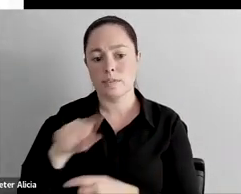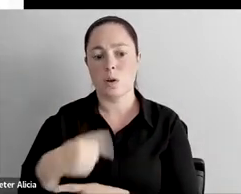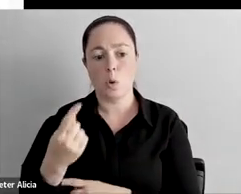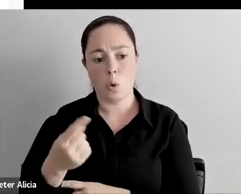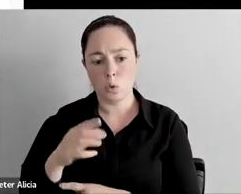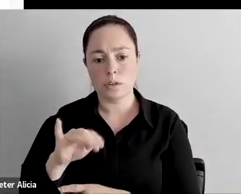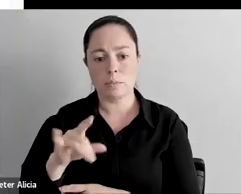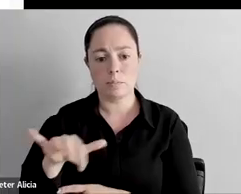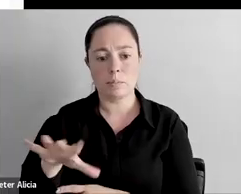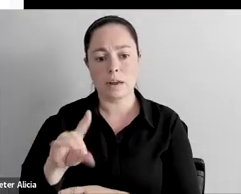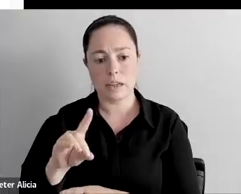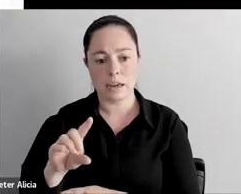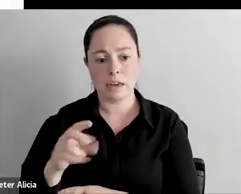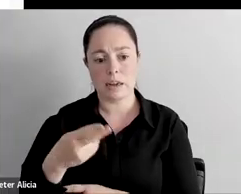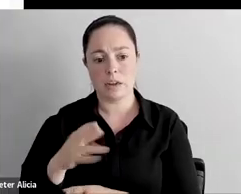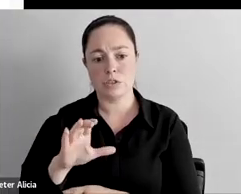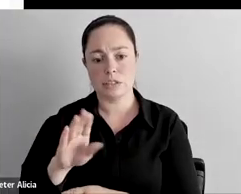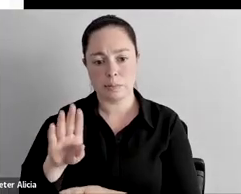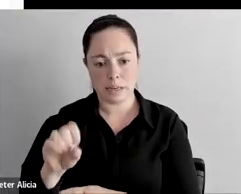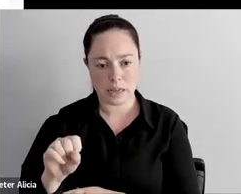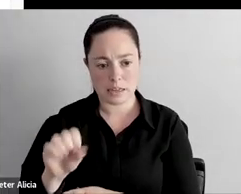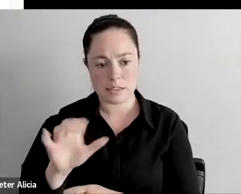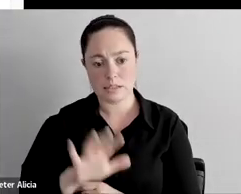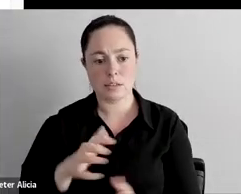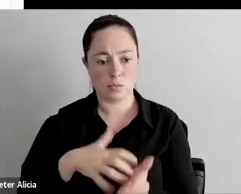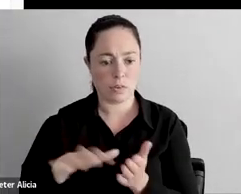HCBS, which is about 5 million, who's receiving only